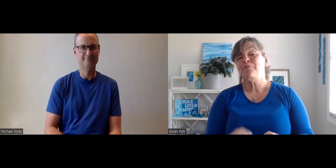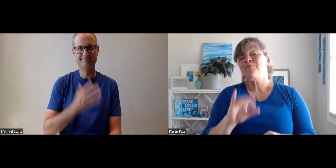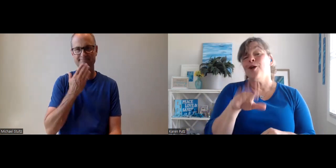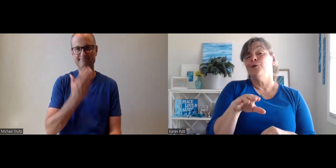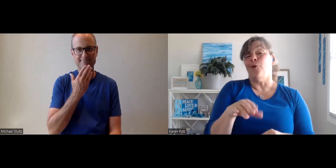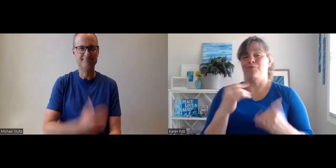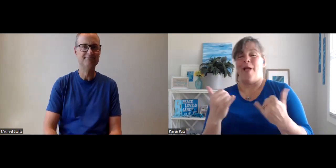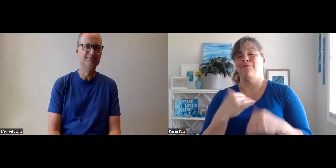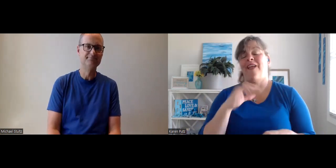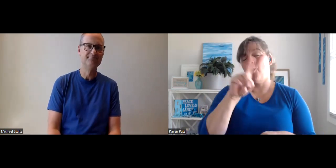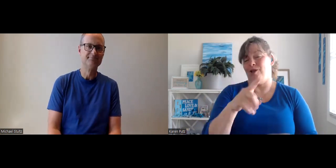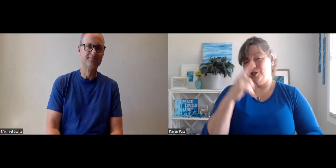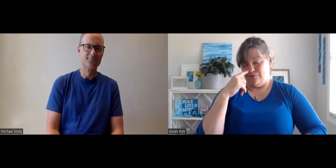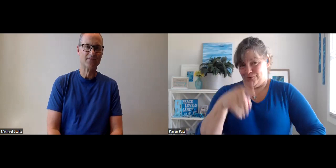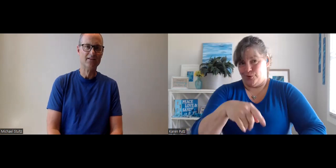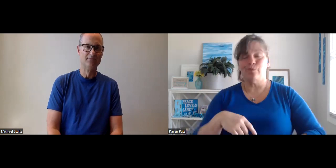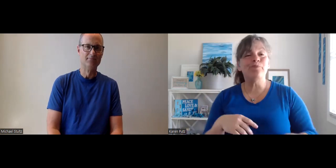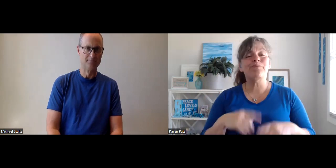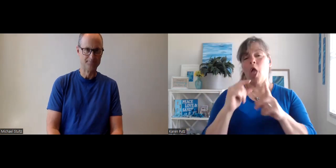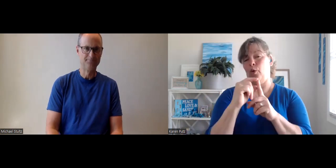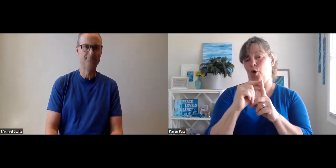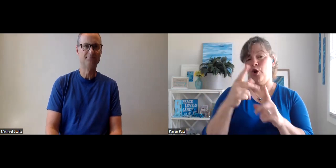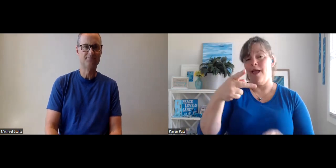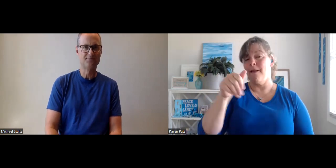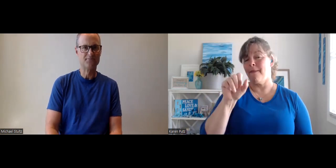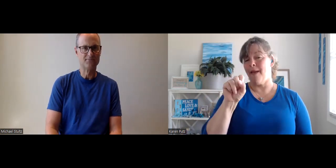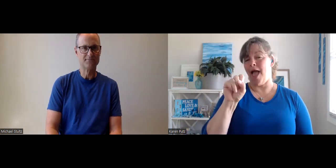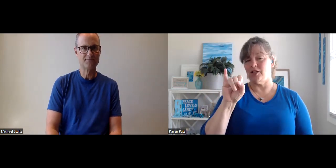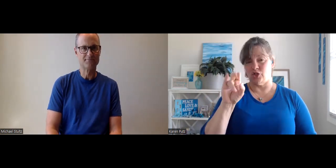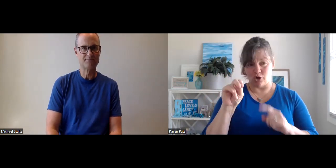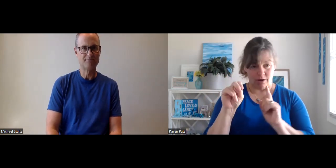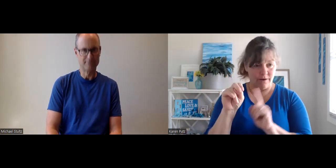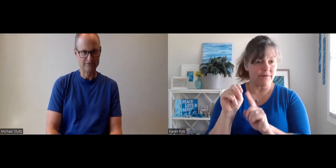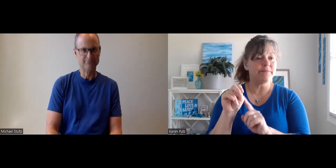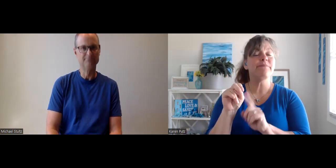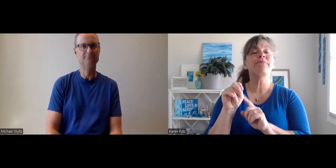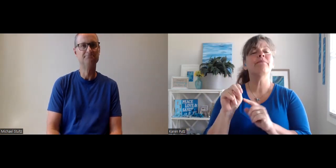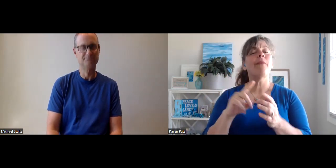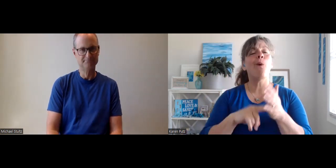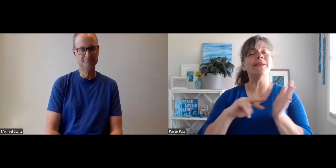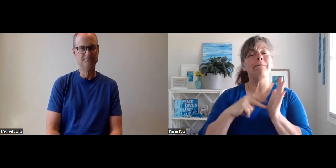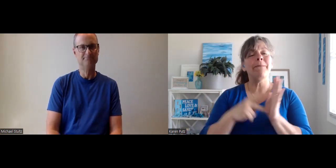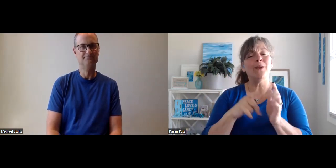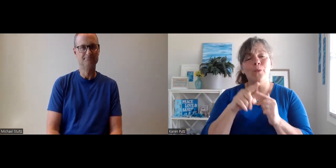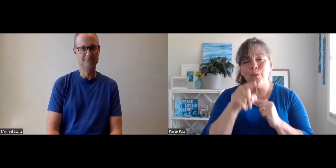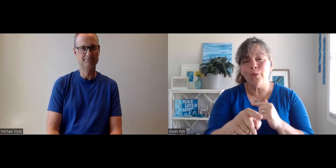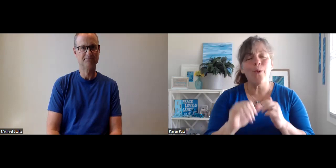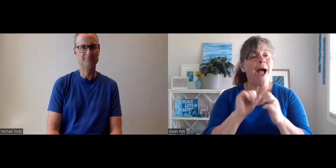And that's all wonderful example of setting a business without putting too much time into it. That's champ.